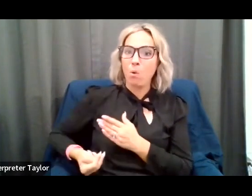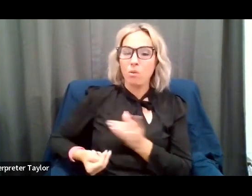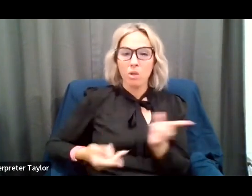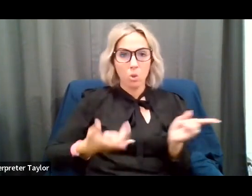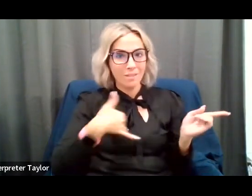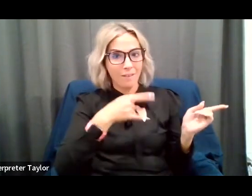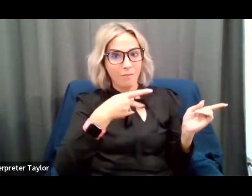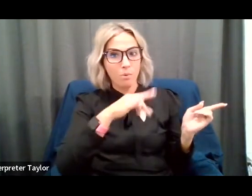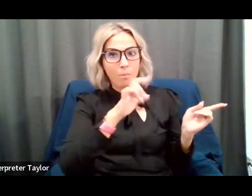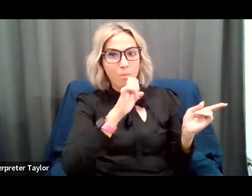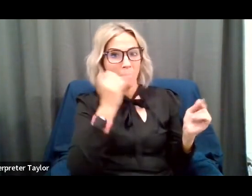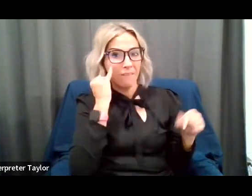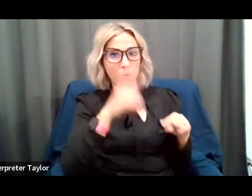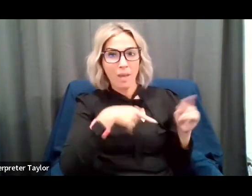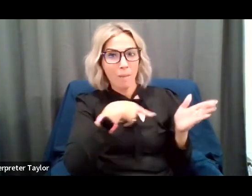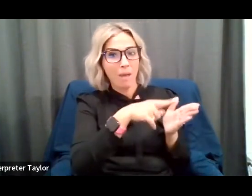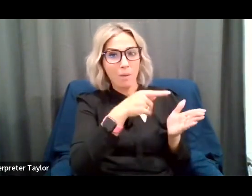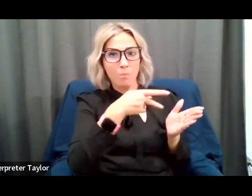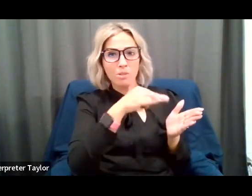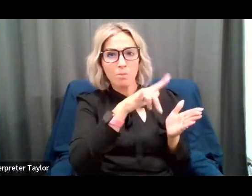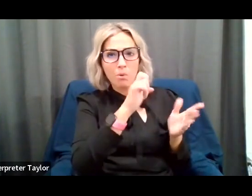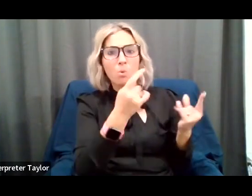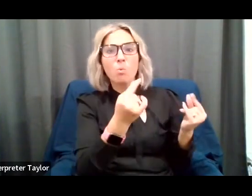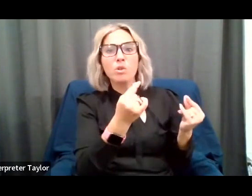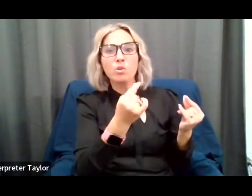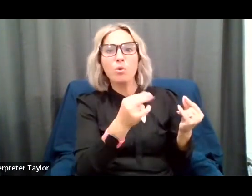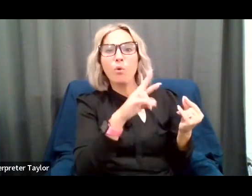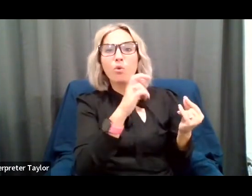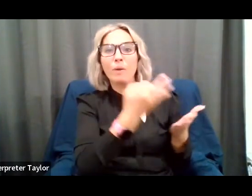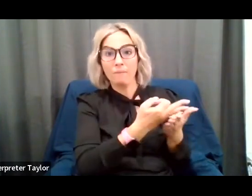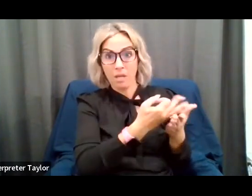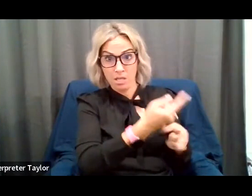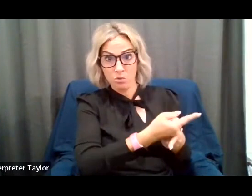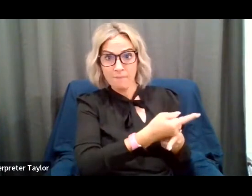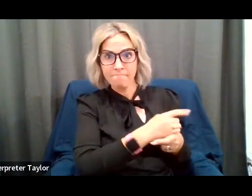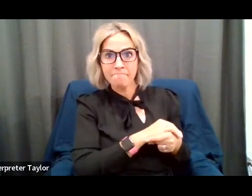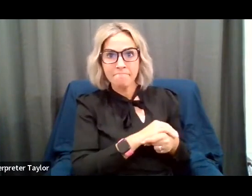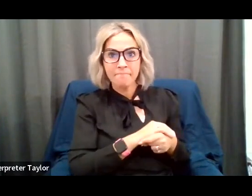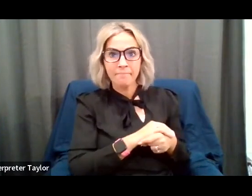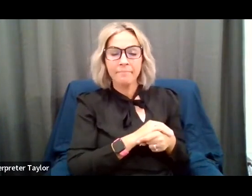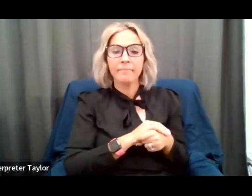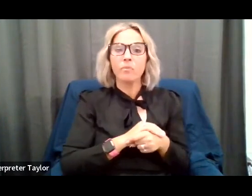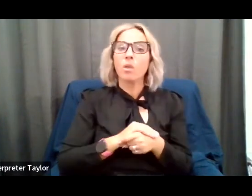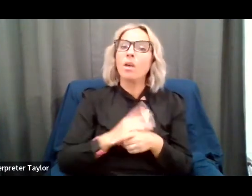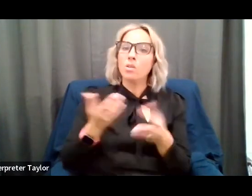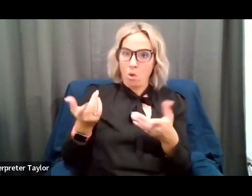And if you can't pay the principal, what do you do? You refinance it. So, the- as the college has,